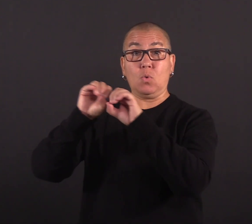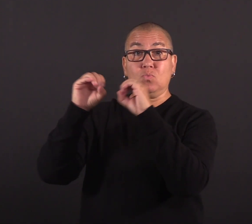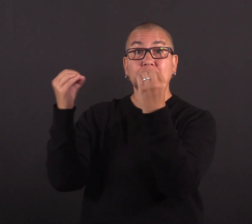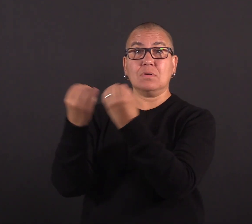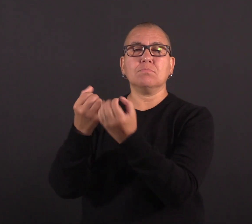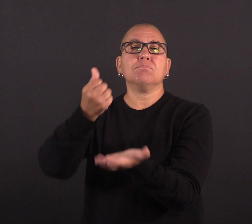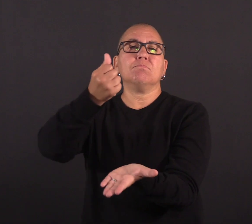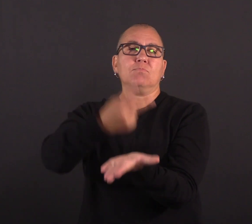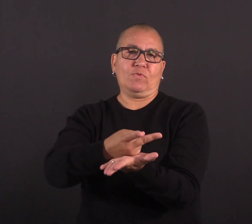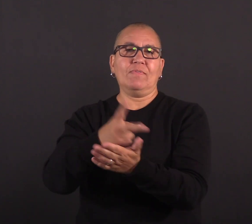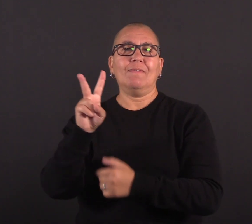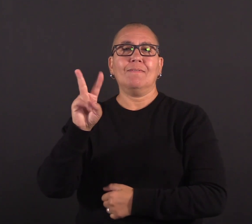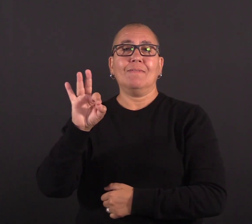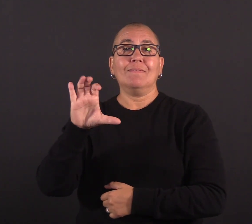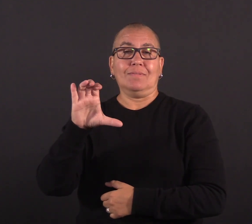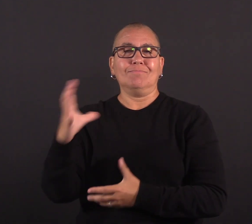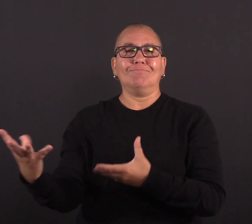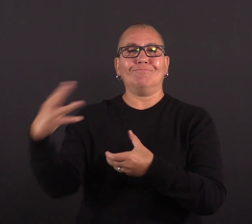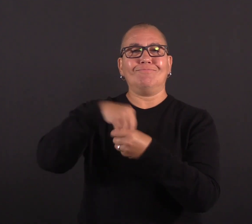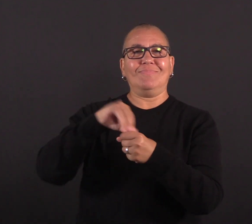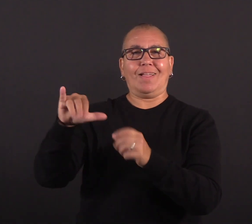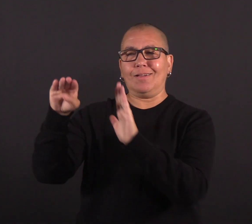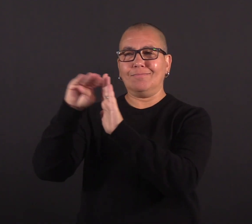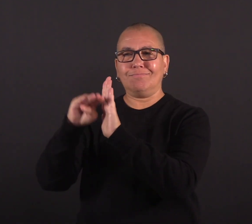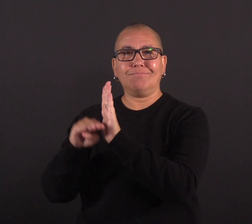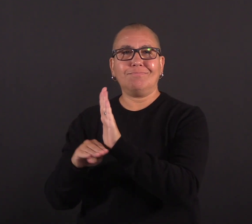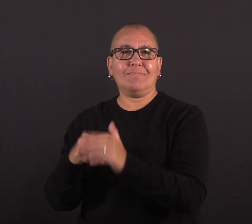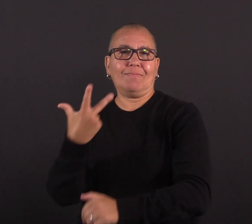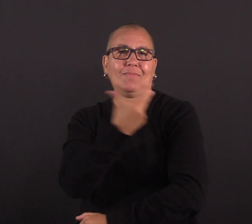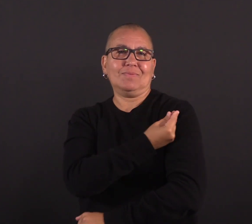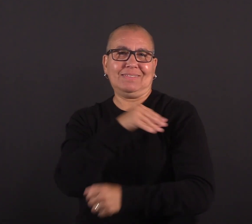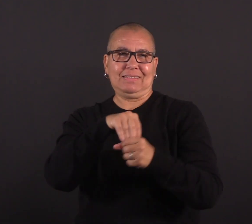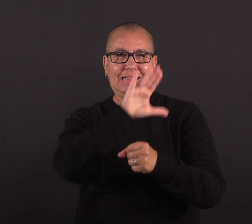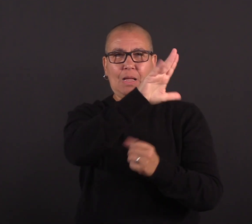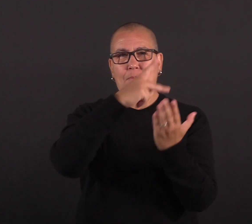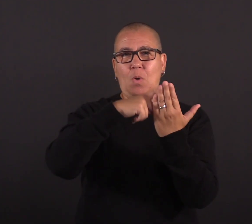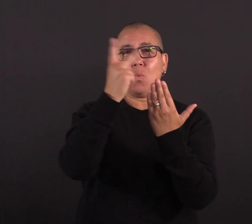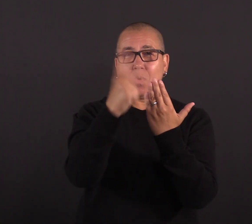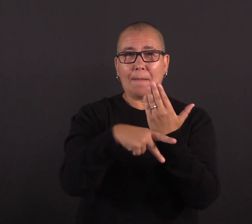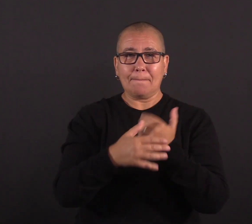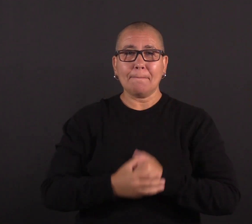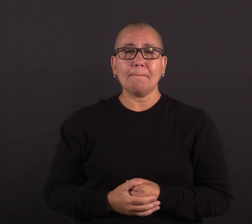covers any vaccines included in the pediatric immunization schedules: